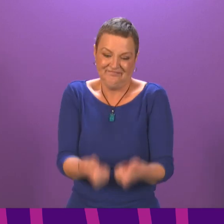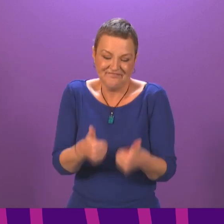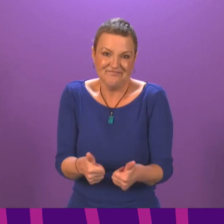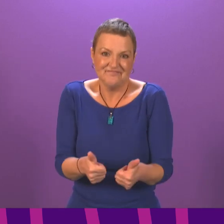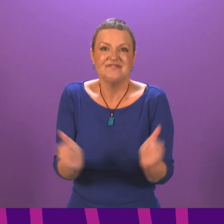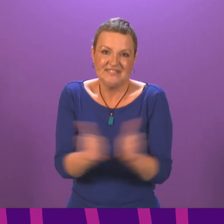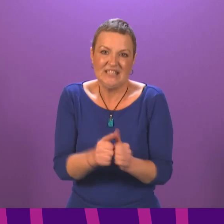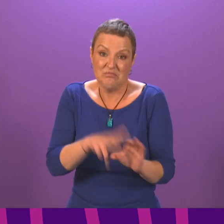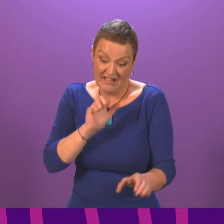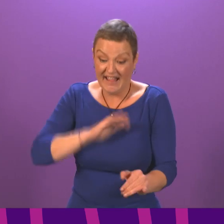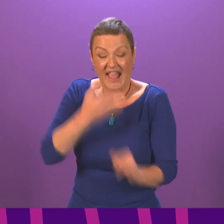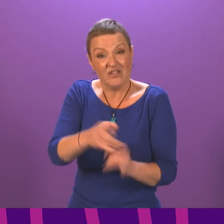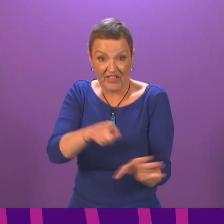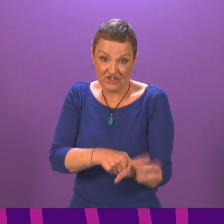end of the year.